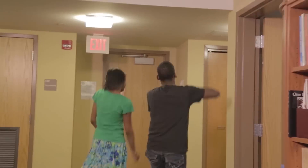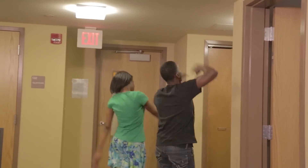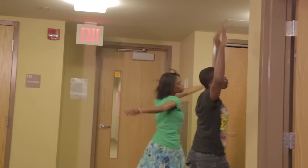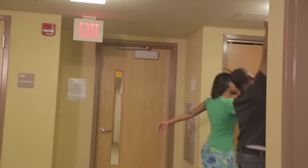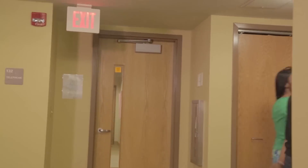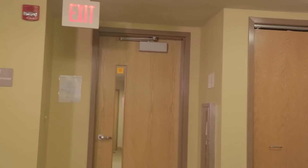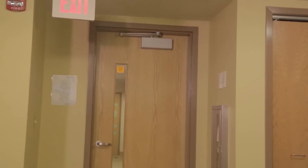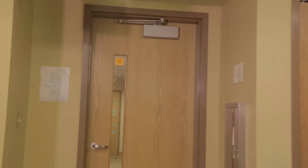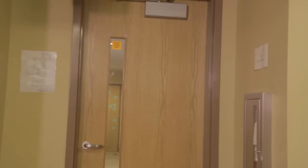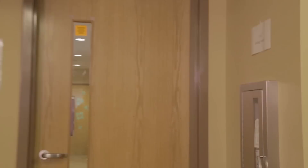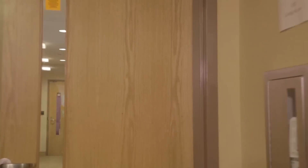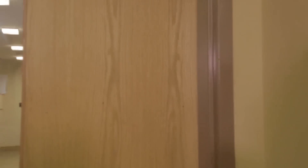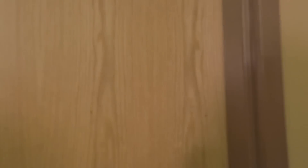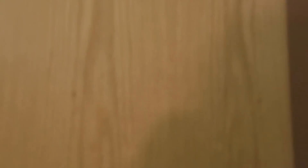(2, 3, 4)